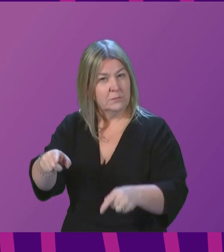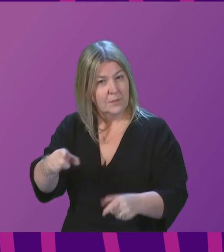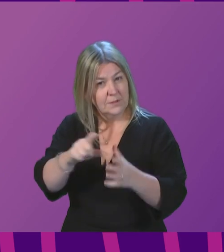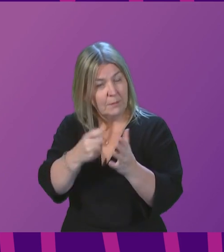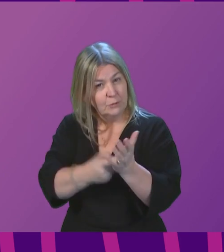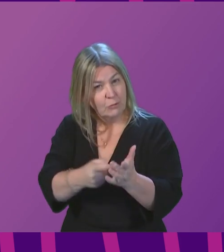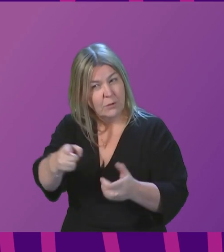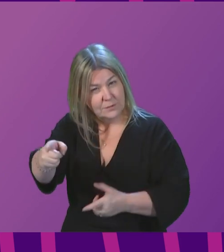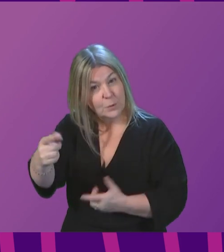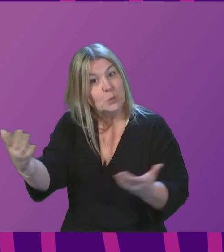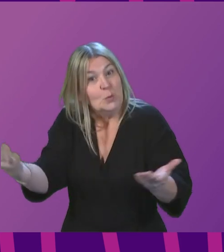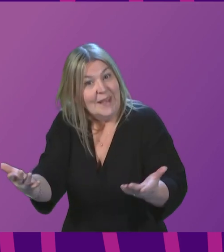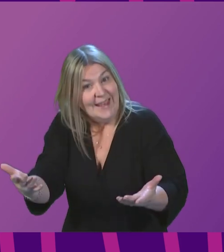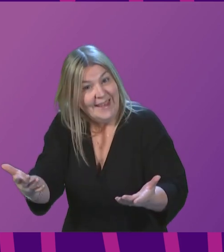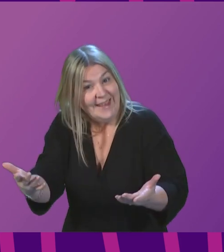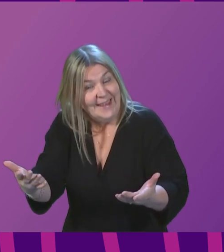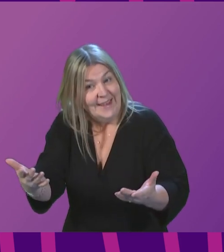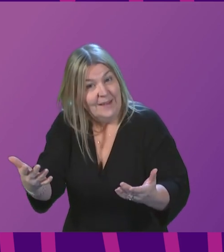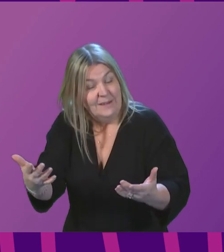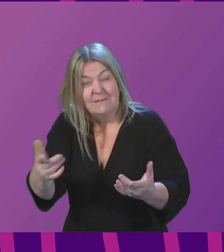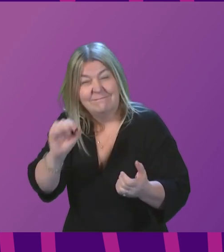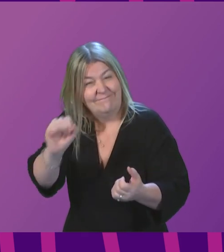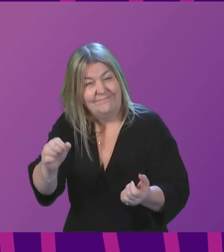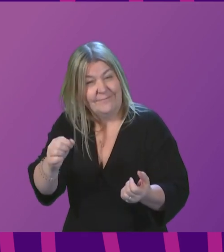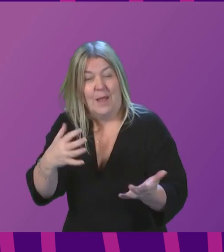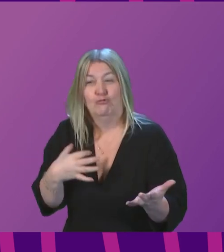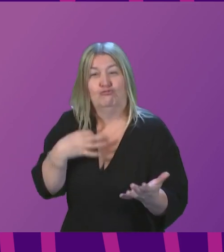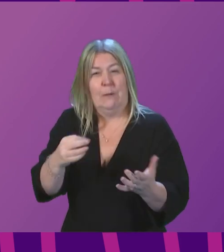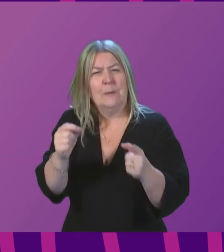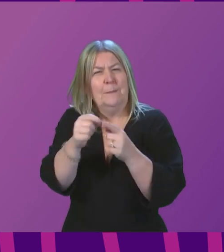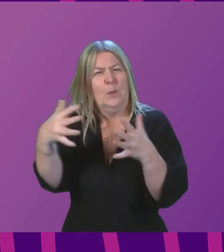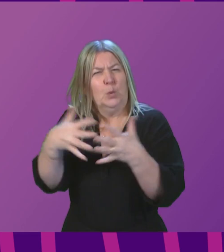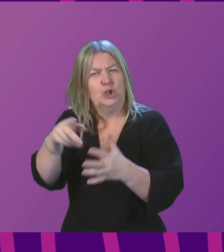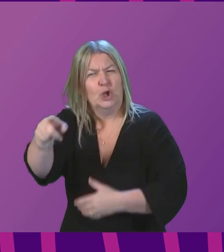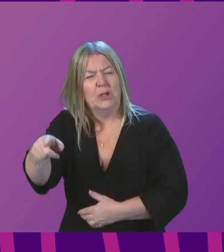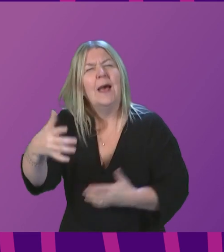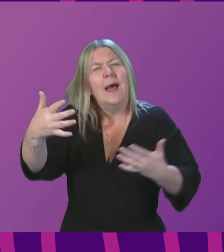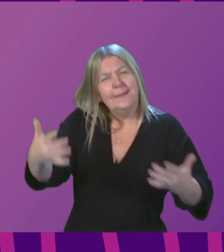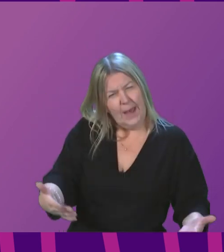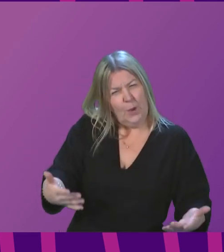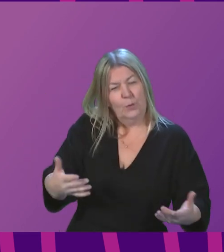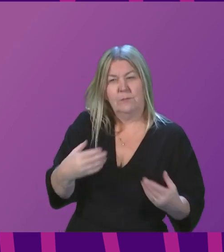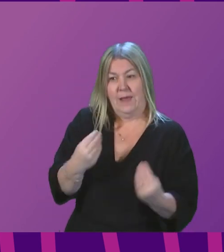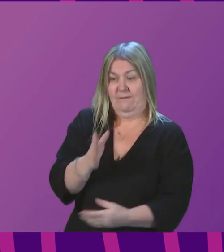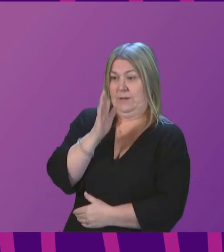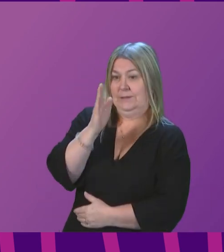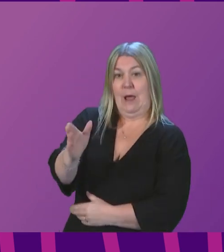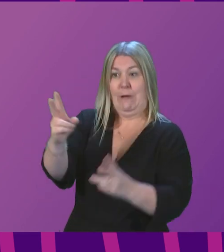of questioning today by misrepresenting, in my view, Pete Wishart. Then he took issue with the fact that I used a direct quotation from Sandesh Gulhane.